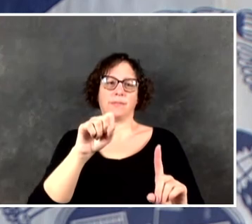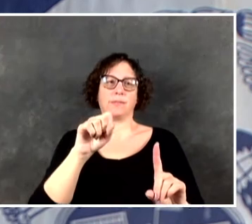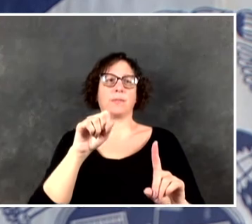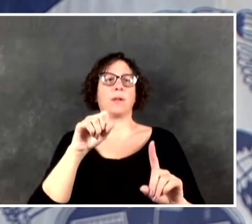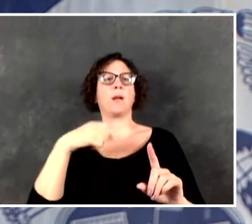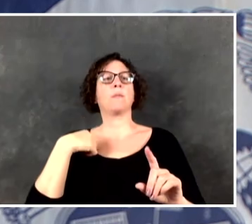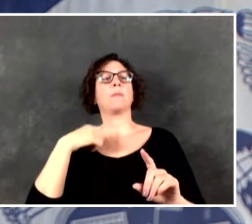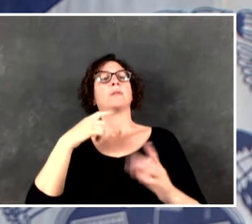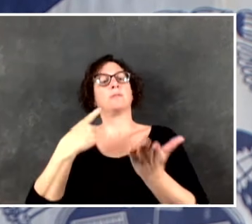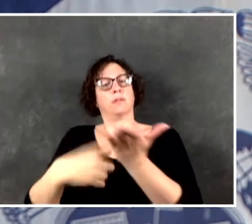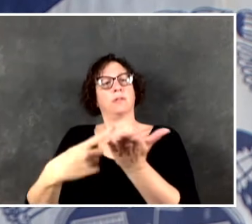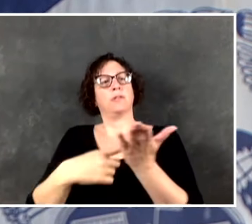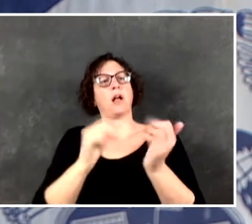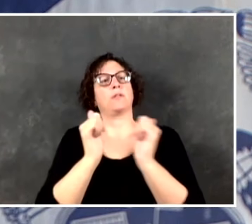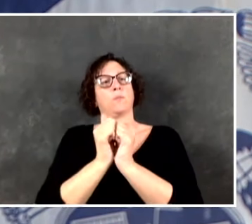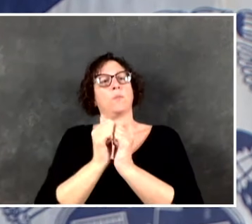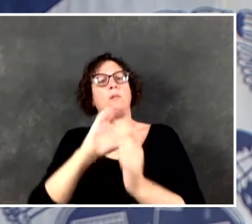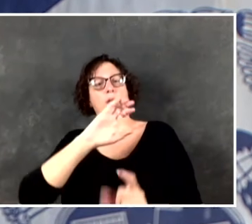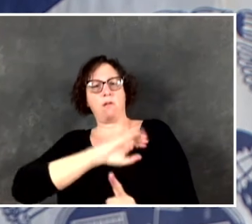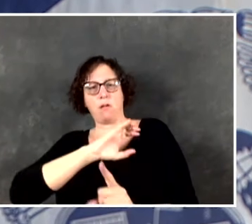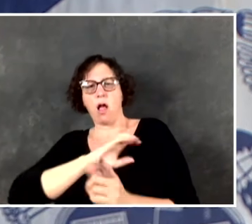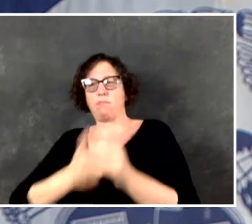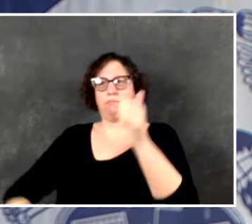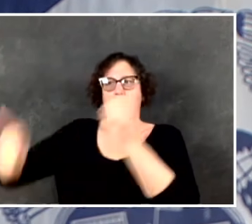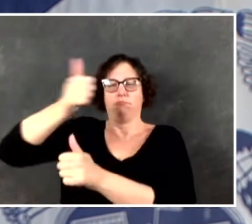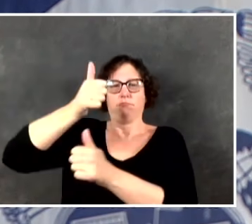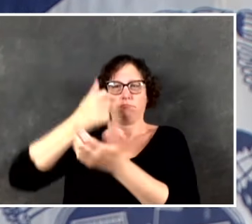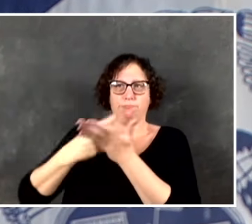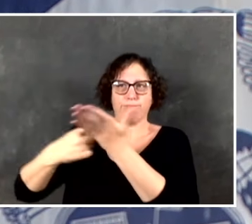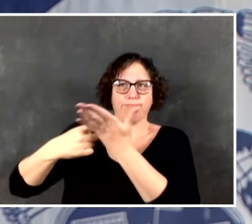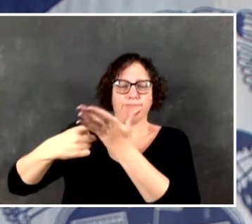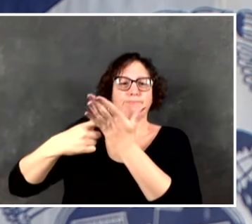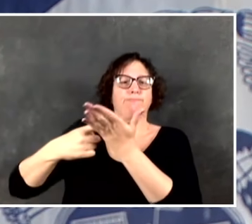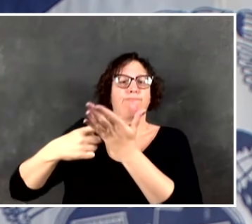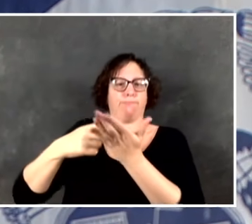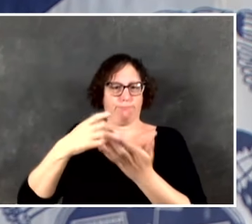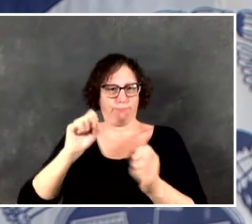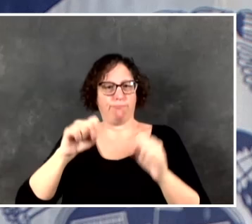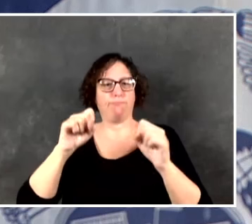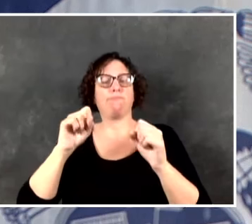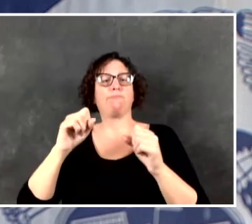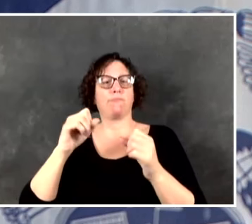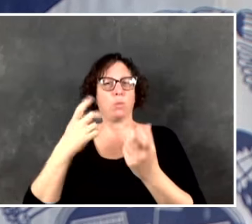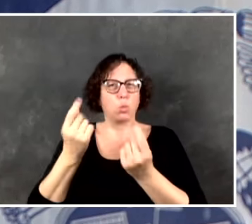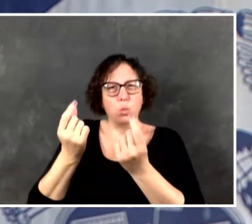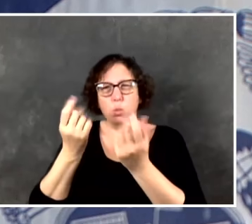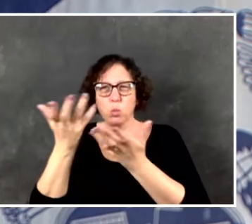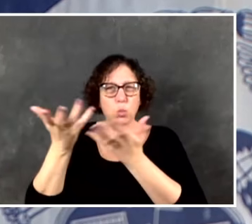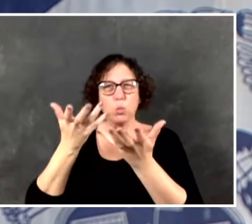YOUR MOUNT IS LWELA TK.EN I HAVE SPOKE TON THE OE OMN TNSRI COMIR. E' KI OU ADDRESS THE ISSUES AROUND THE PARKS, IN